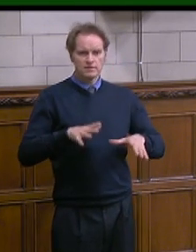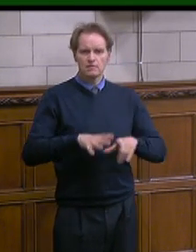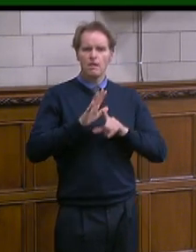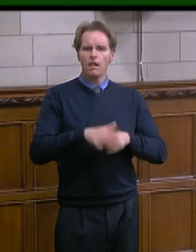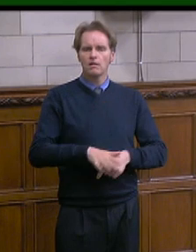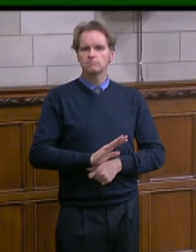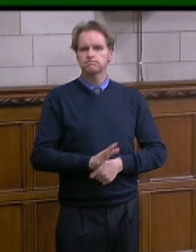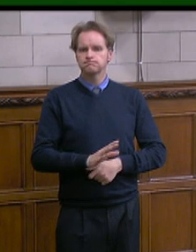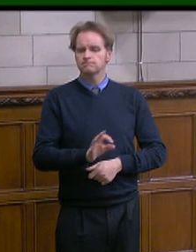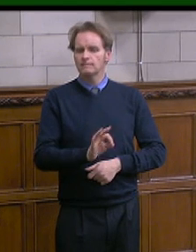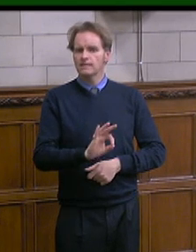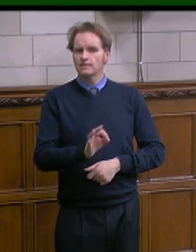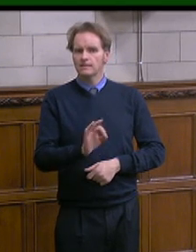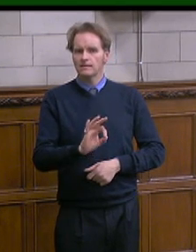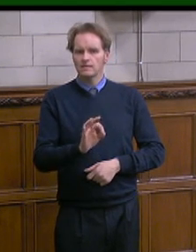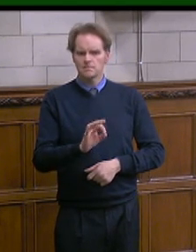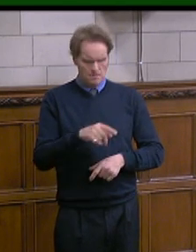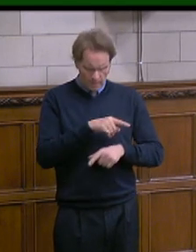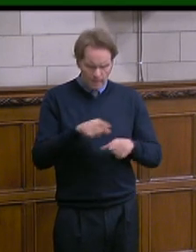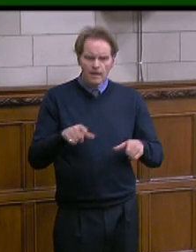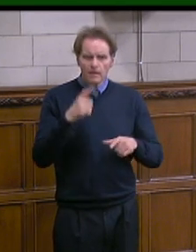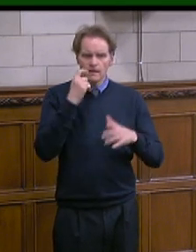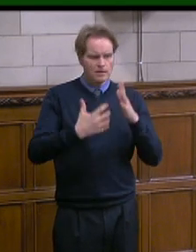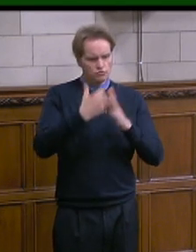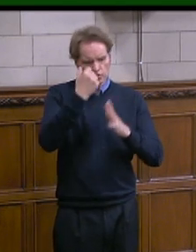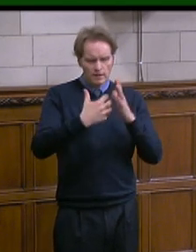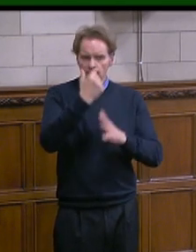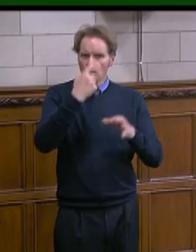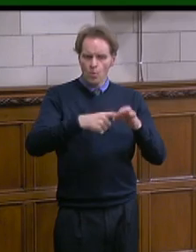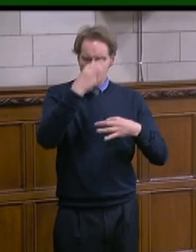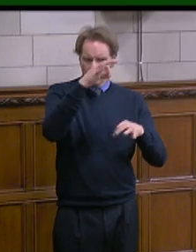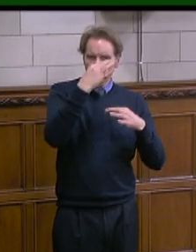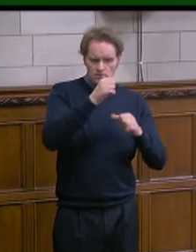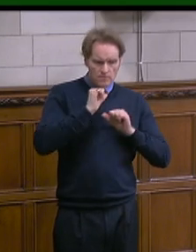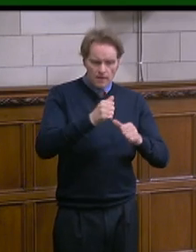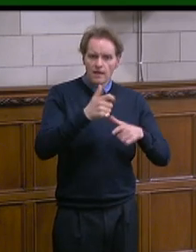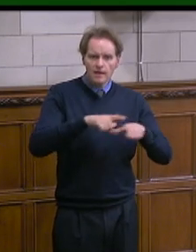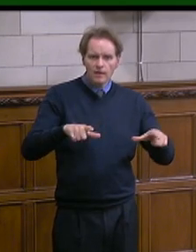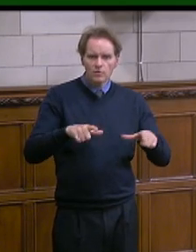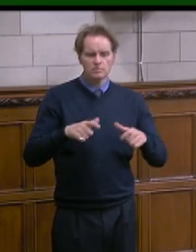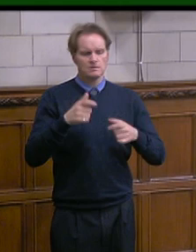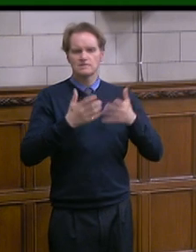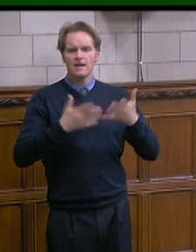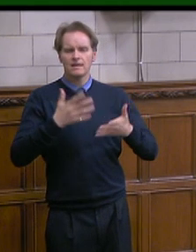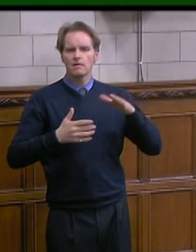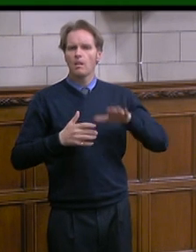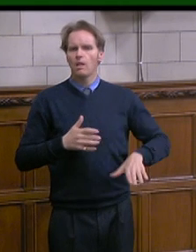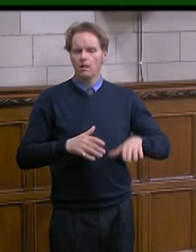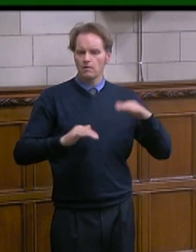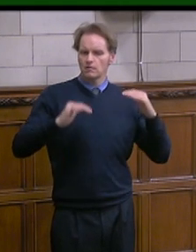widely recognised qualification in their first language, and that it is given a lower status than other languages.